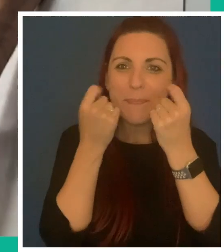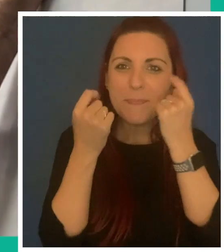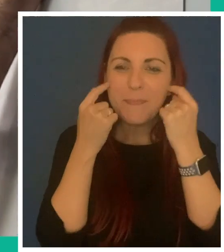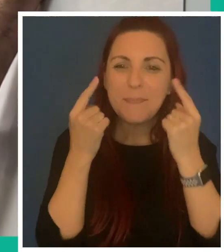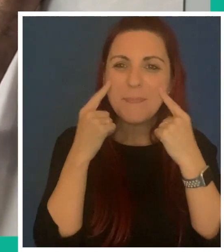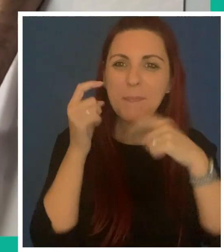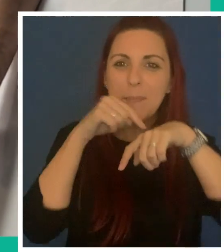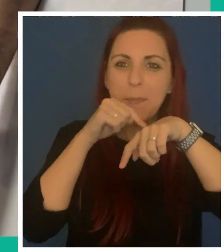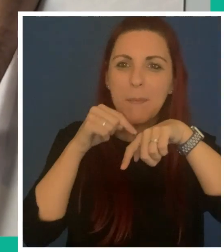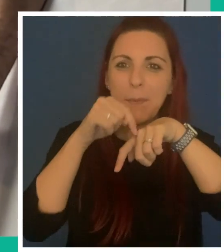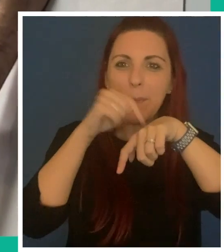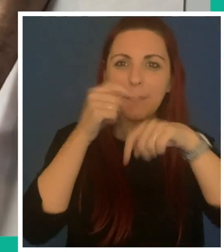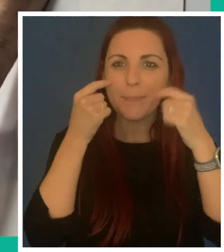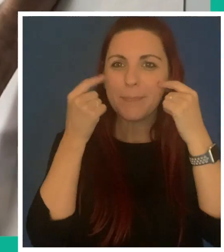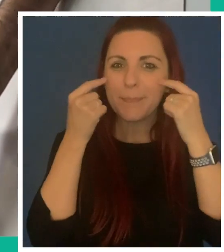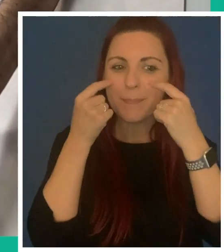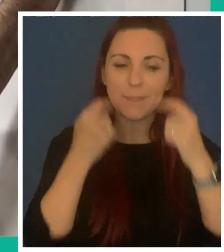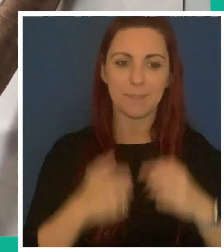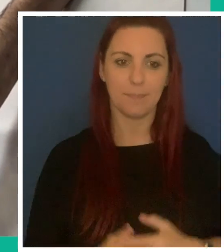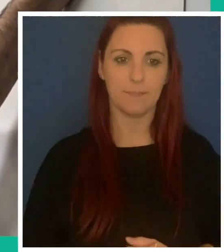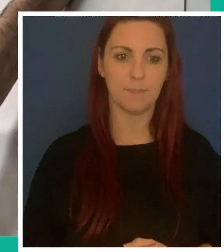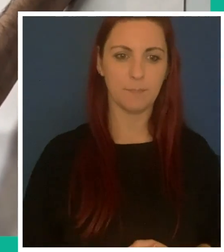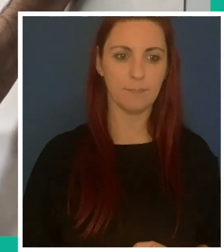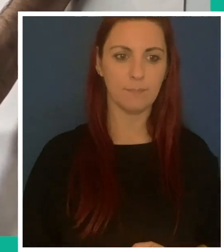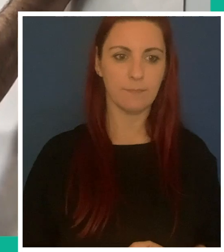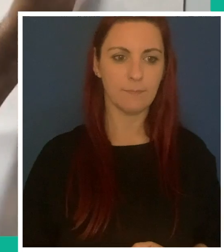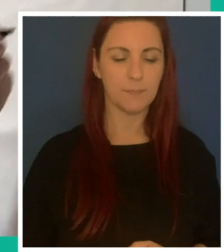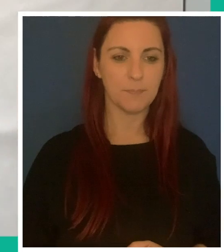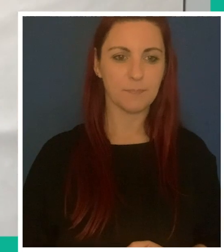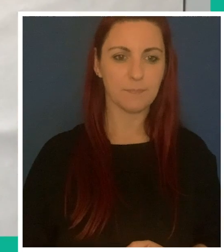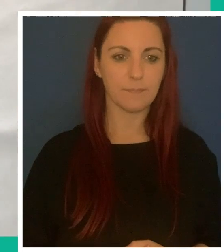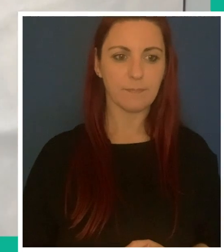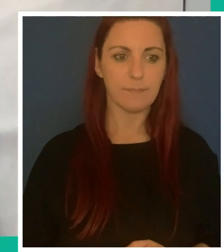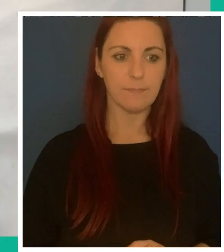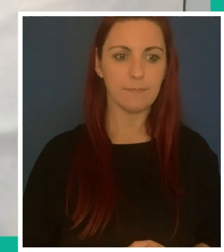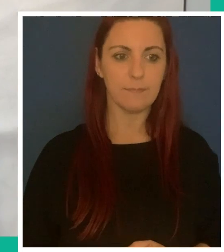So some freckles on her snout like this and we'll even give her a couple of little